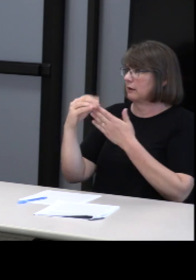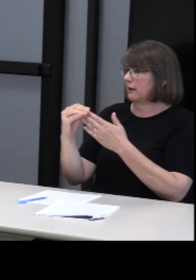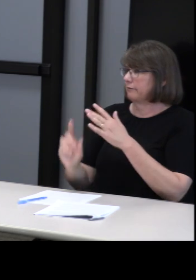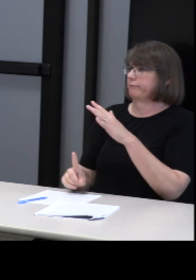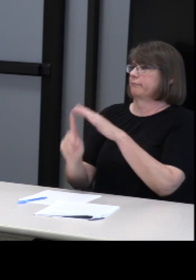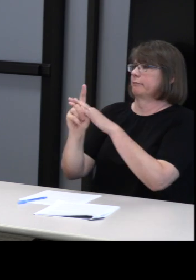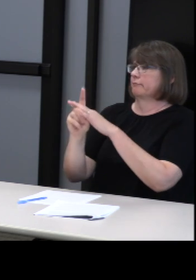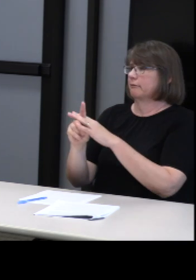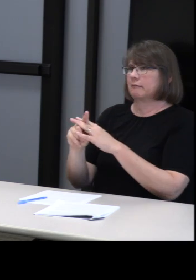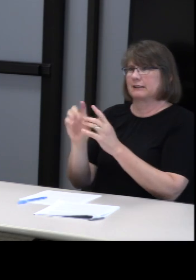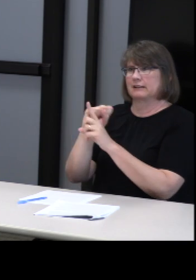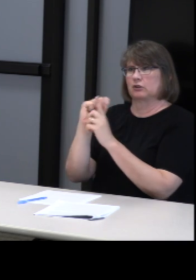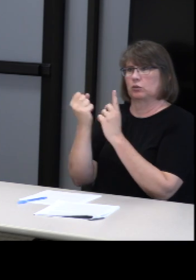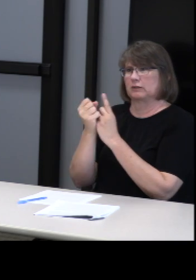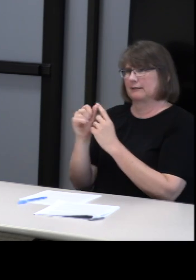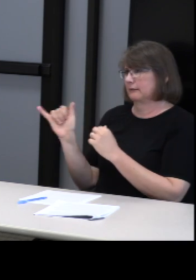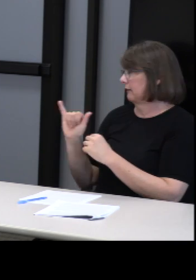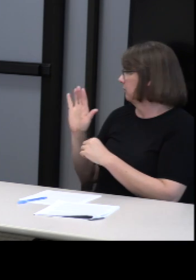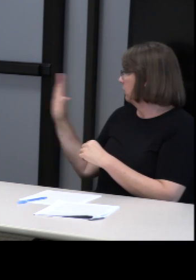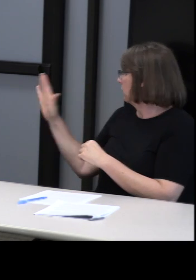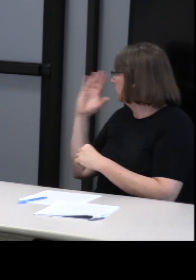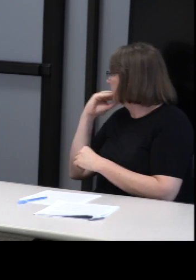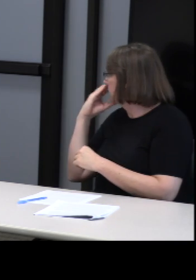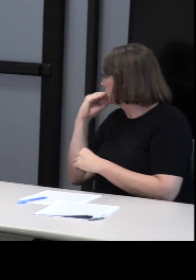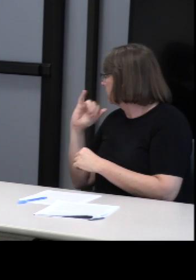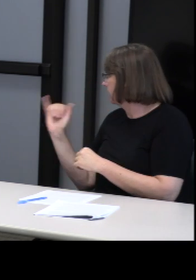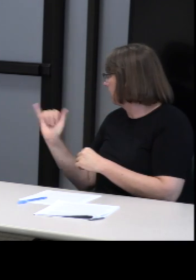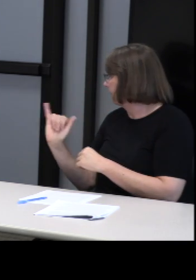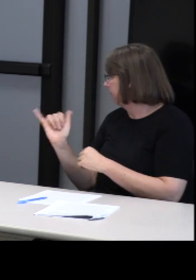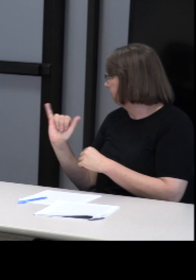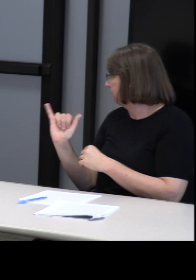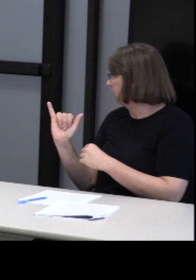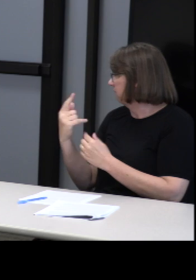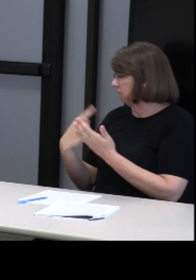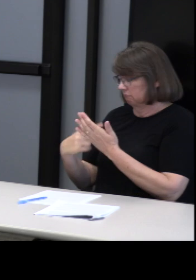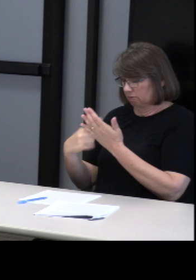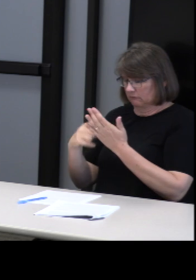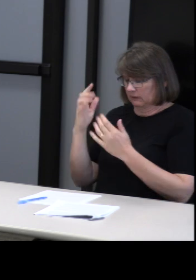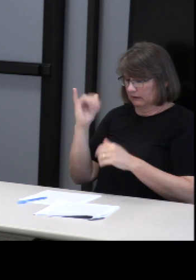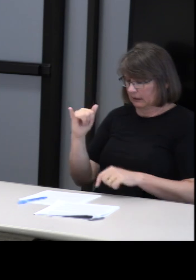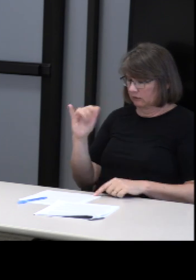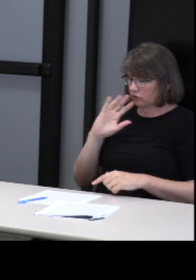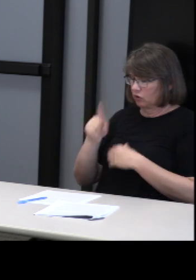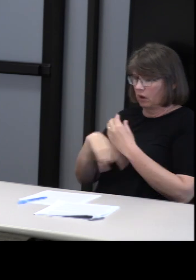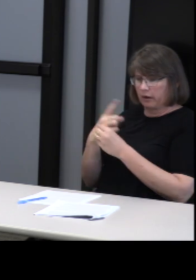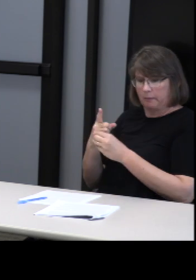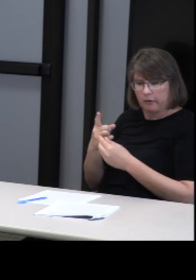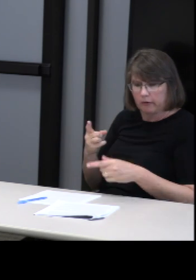If you notice this discussion guide talks about different situations like you've experienced, the same kind of thing.